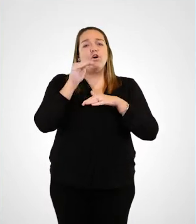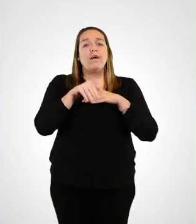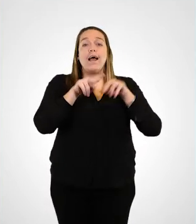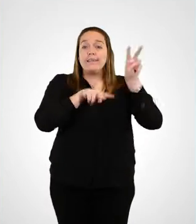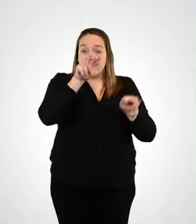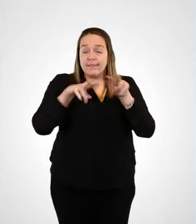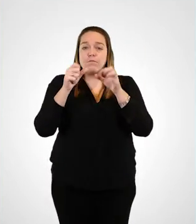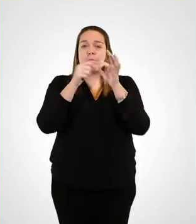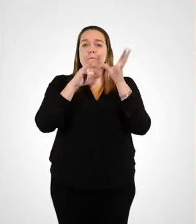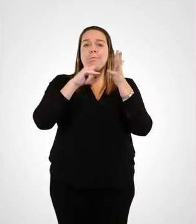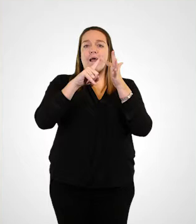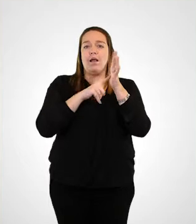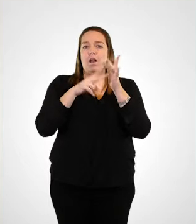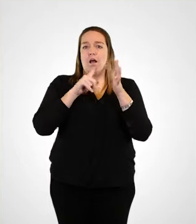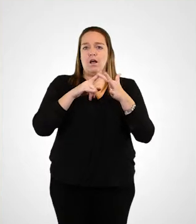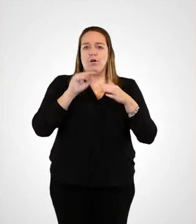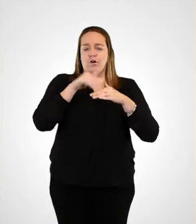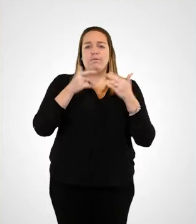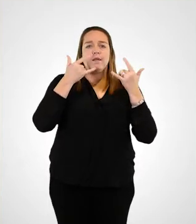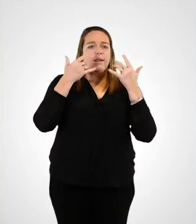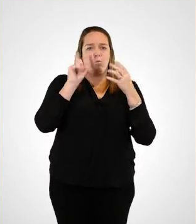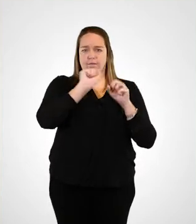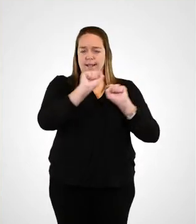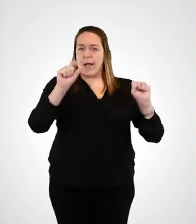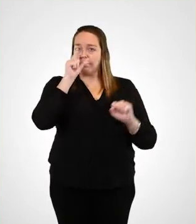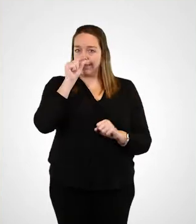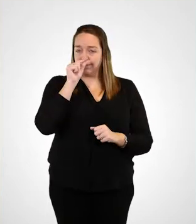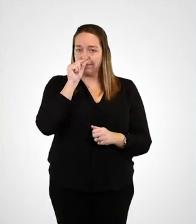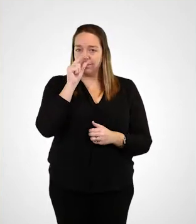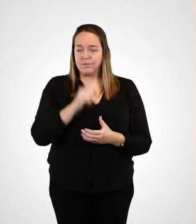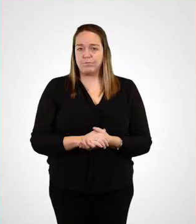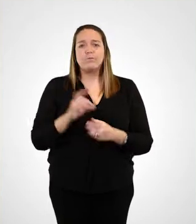So I mentioned assessing and getting a baseline of abilities.